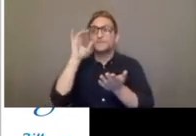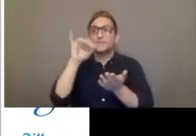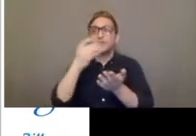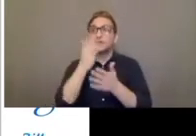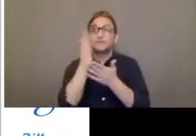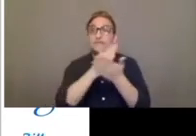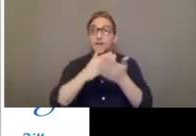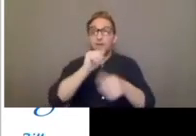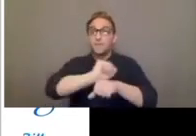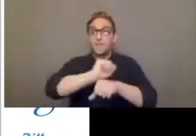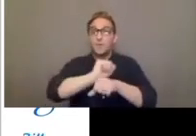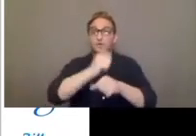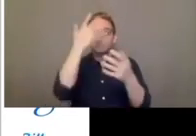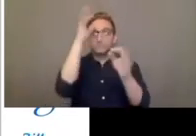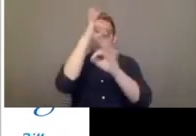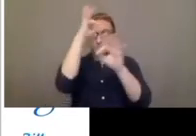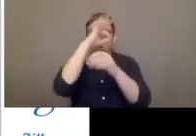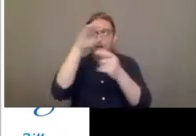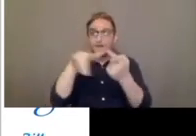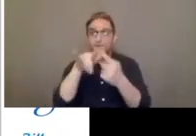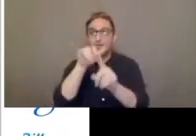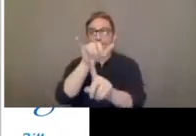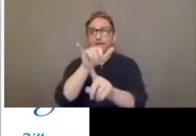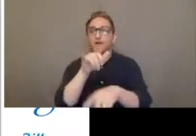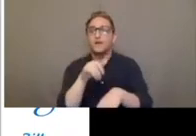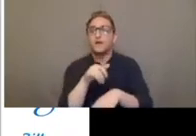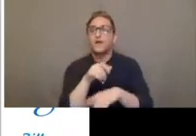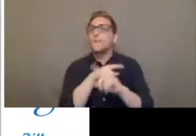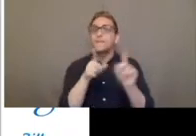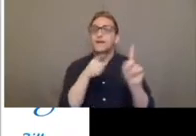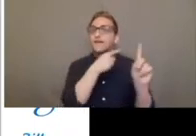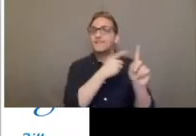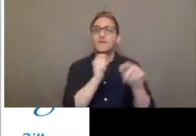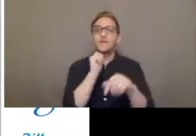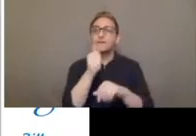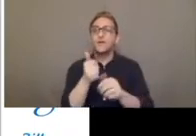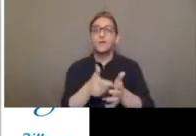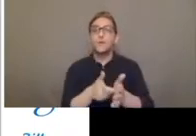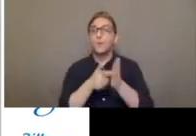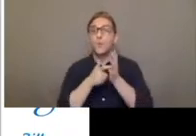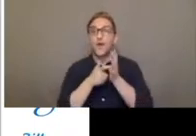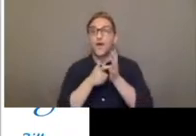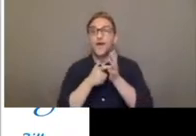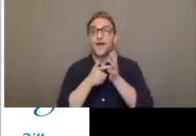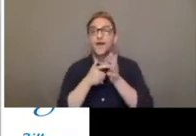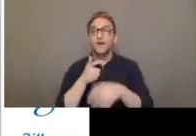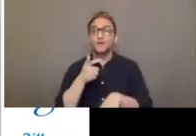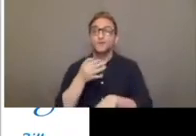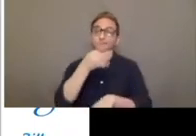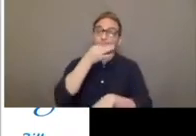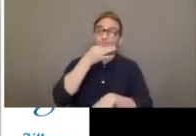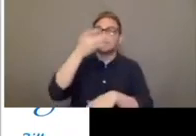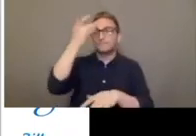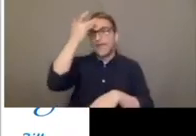And they are not required to just, you know, to be experts in every disability, so if you